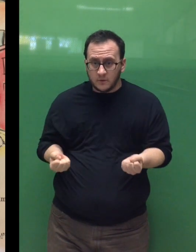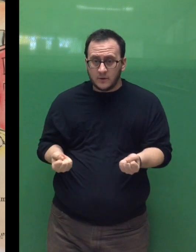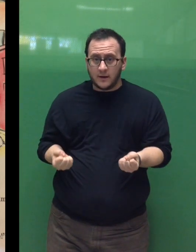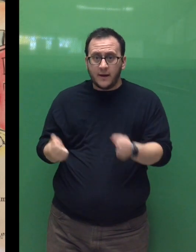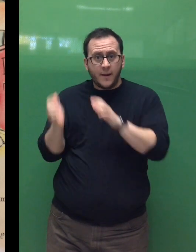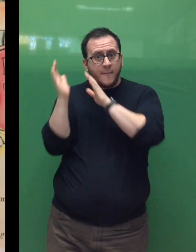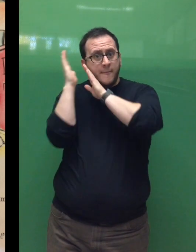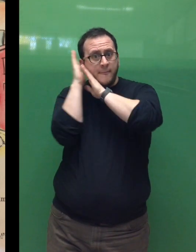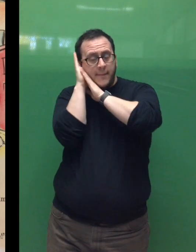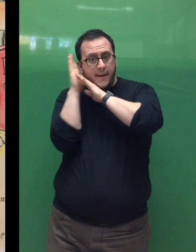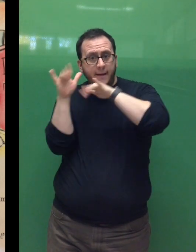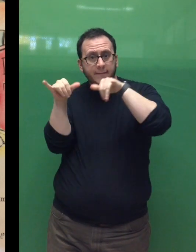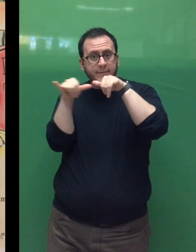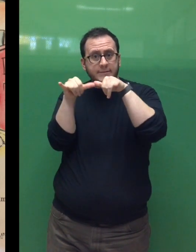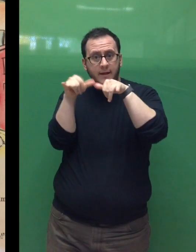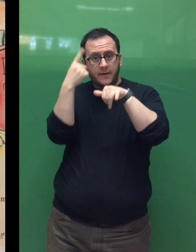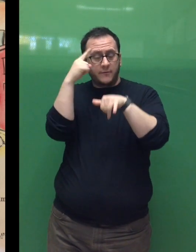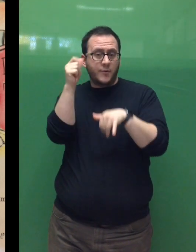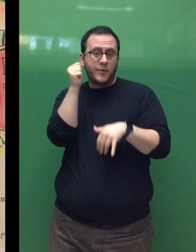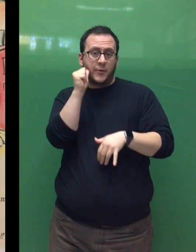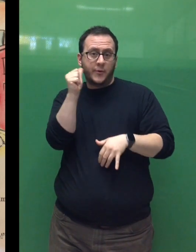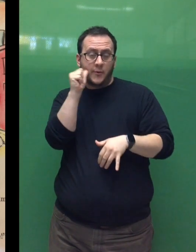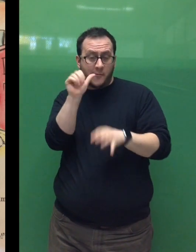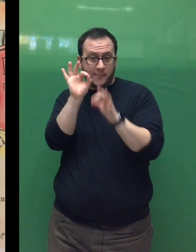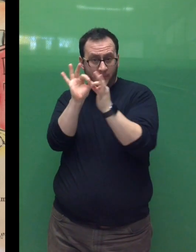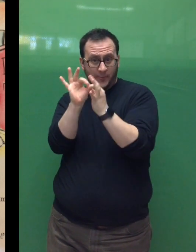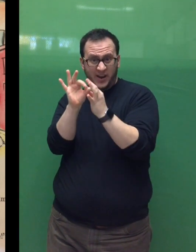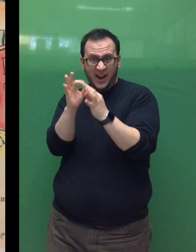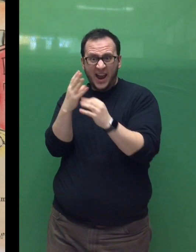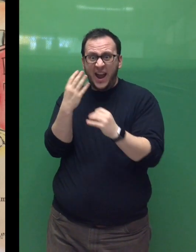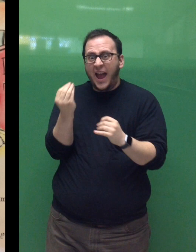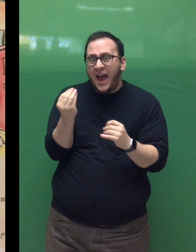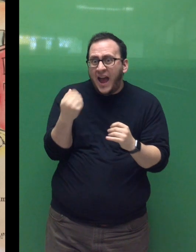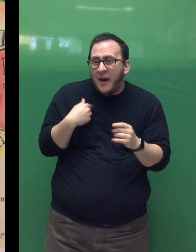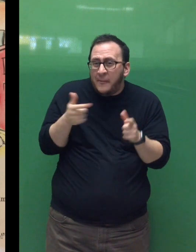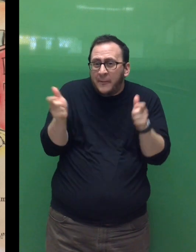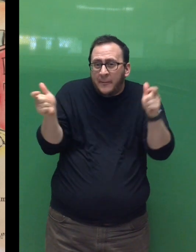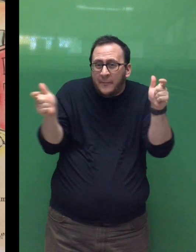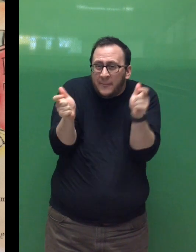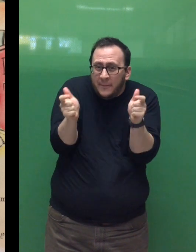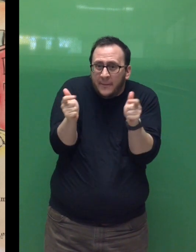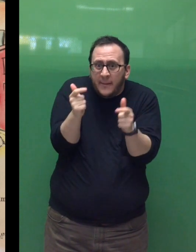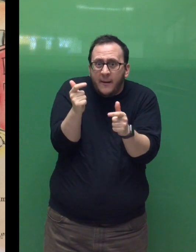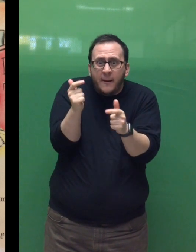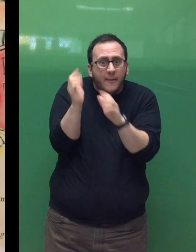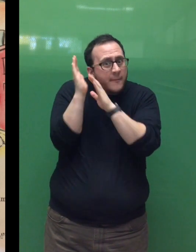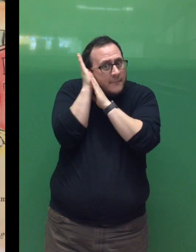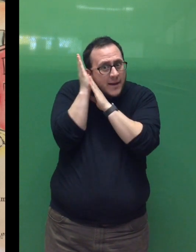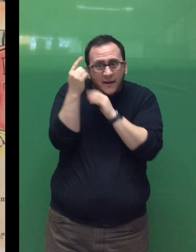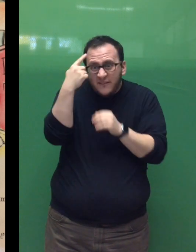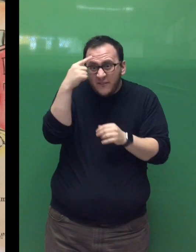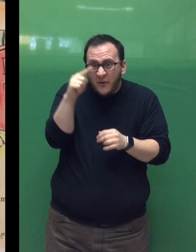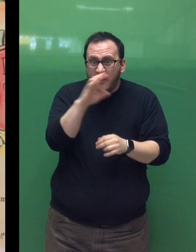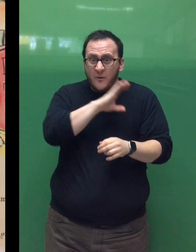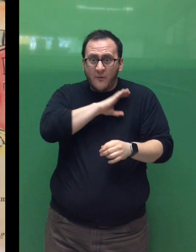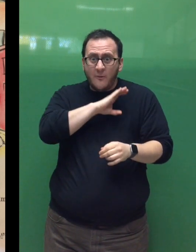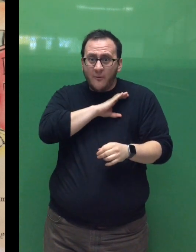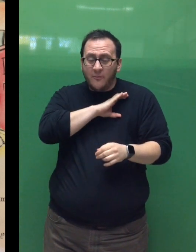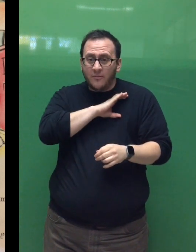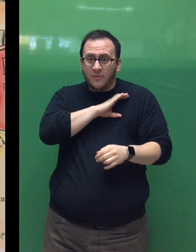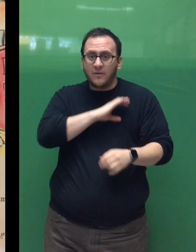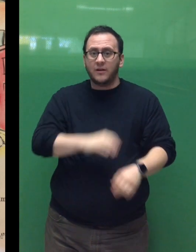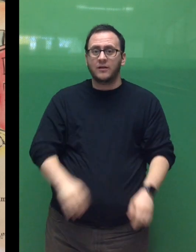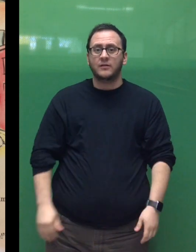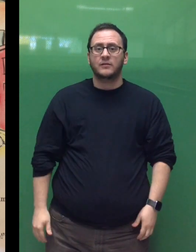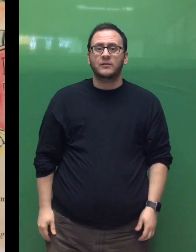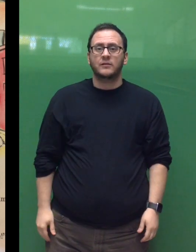and alongside a girl sized bed stood a little bed just the right size for him.